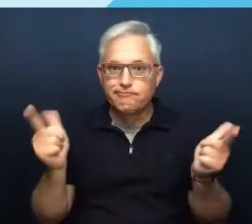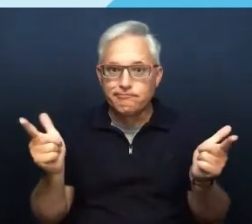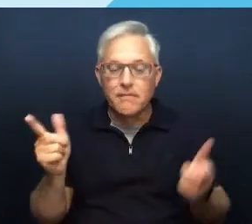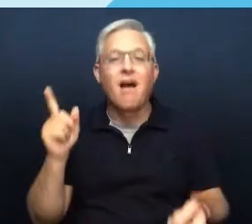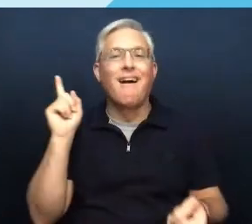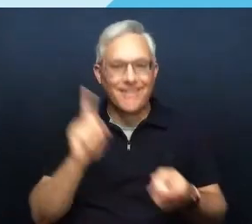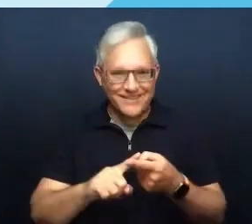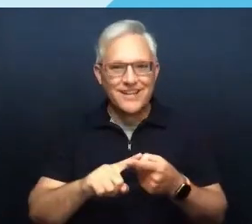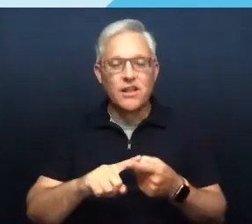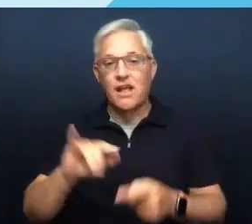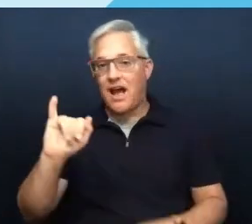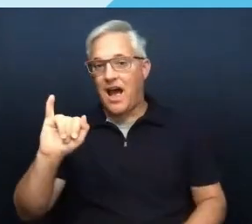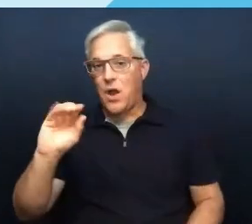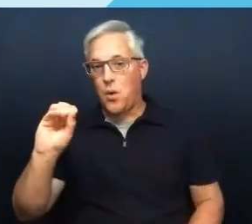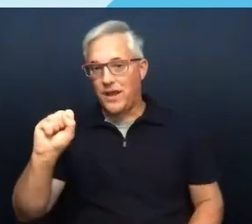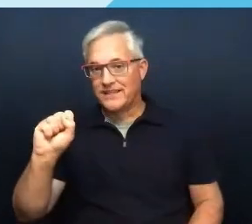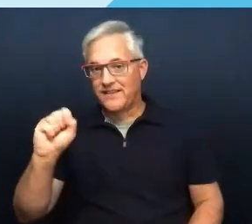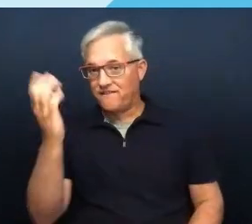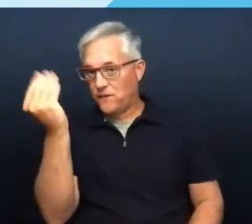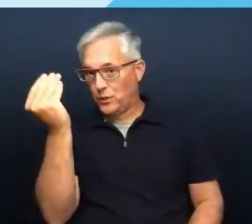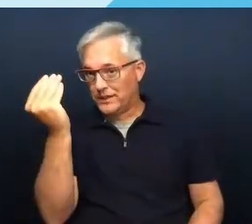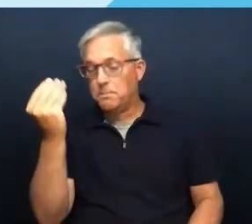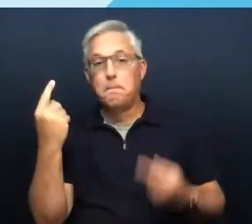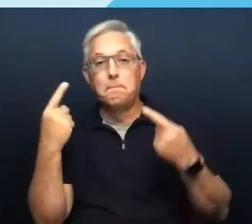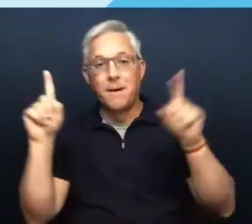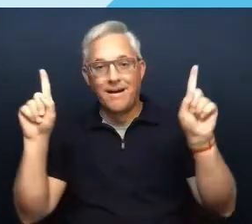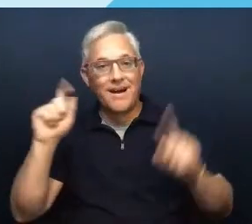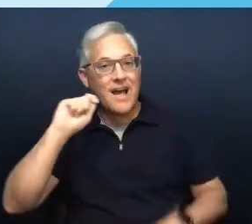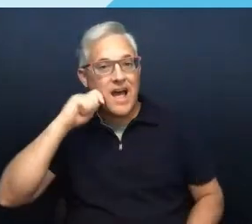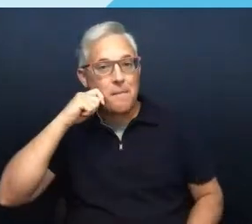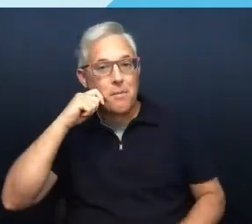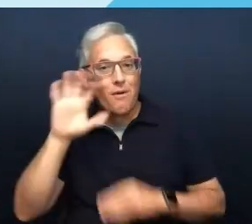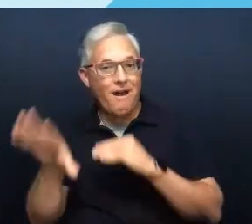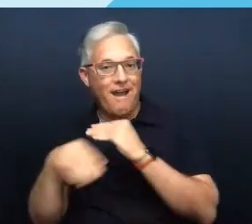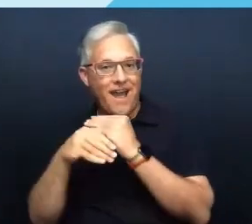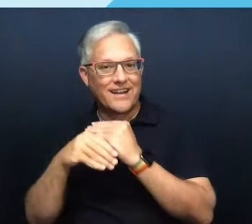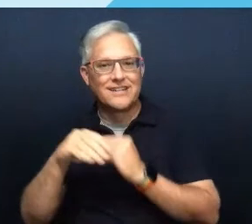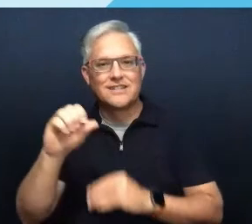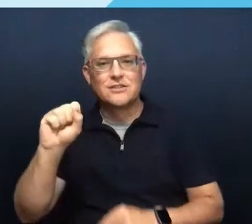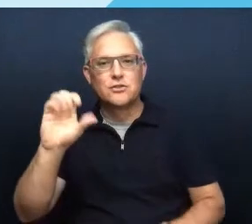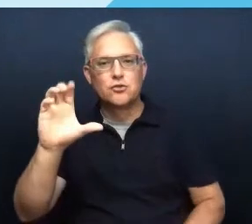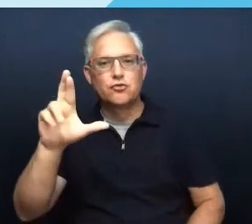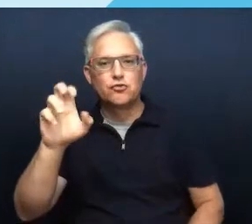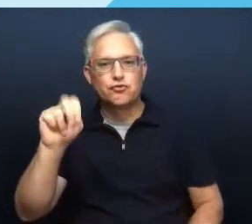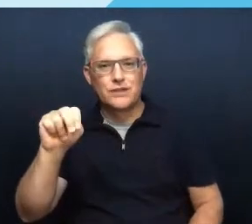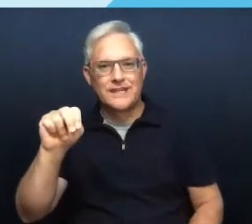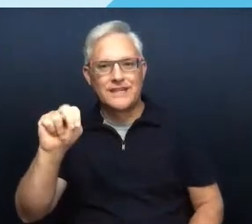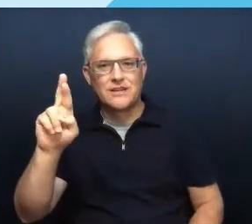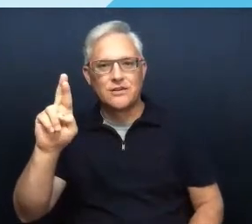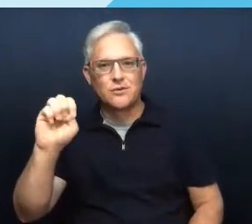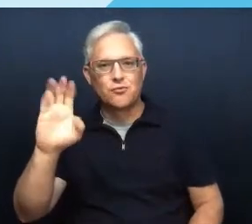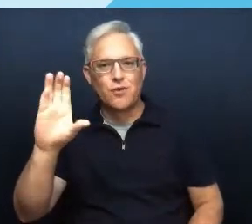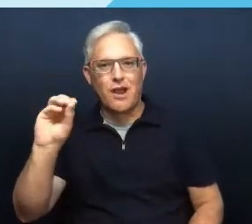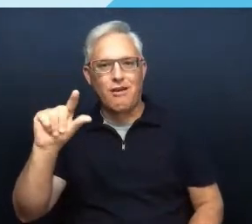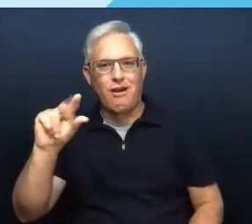added something called screen recognition which tries to make apps that are not very accessible,